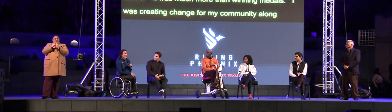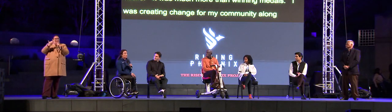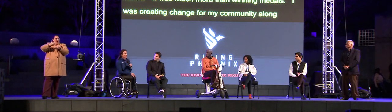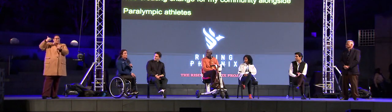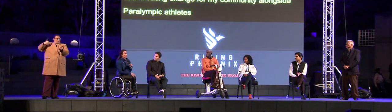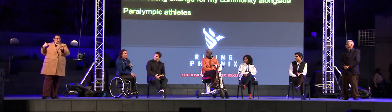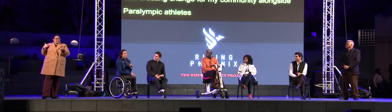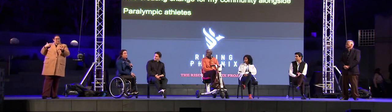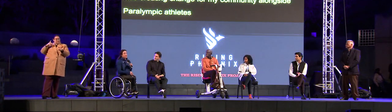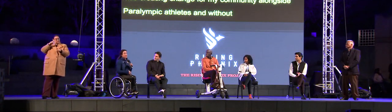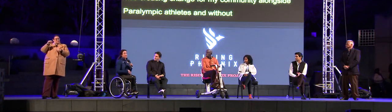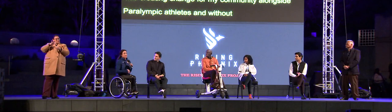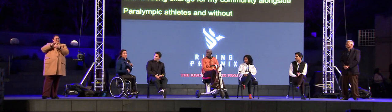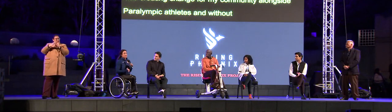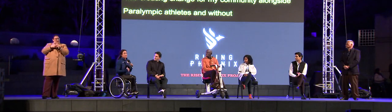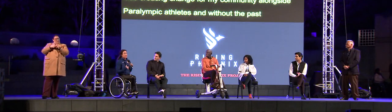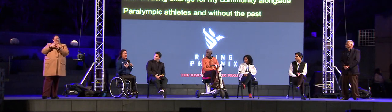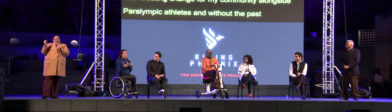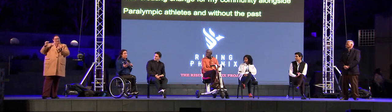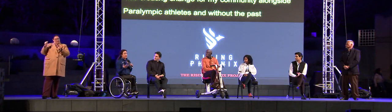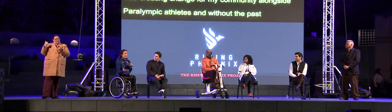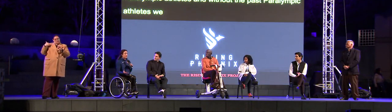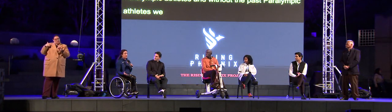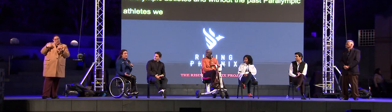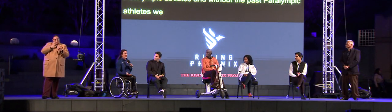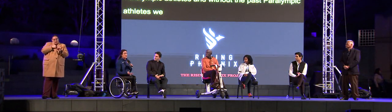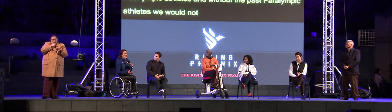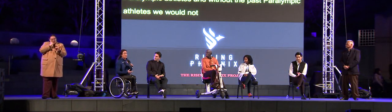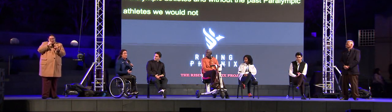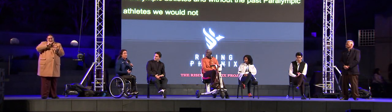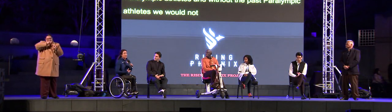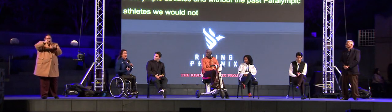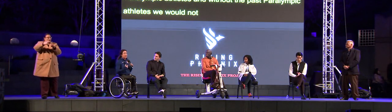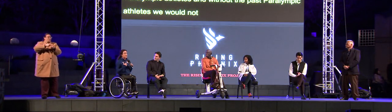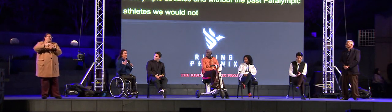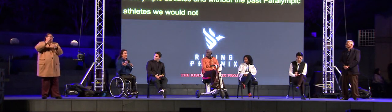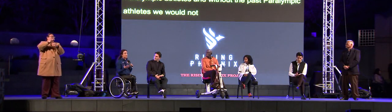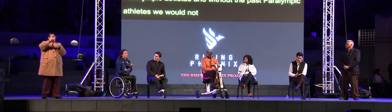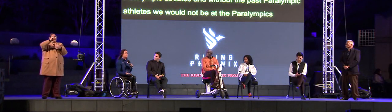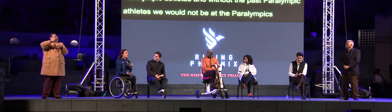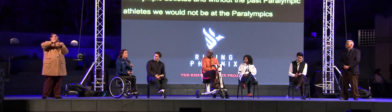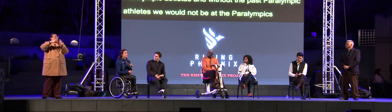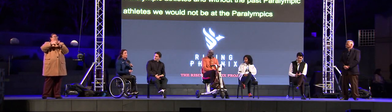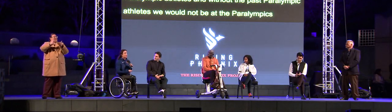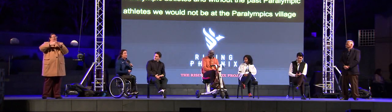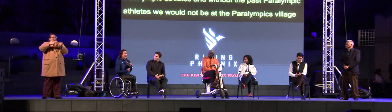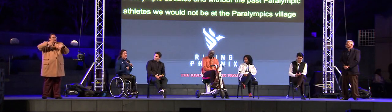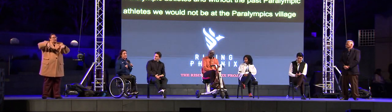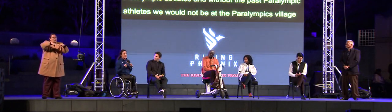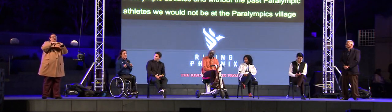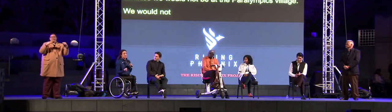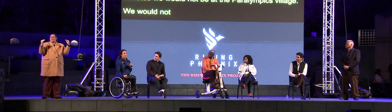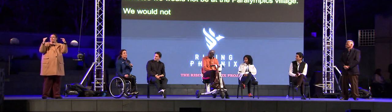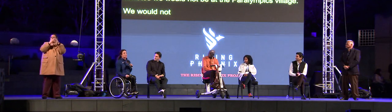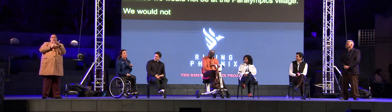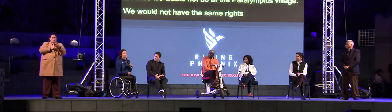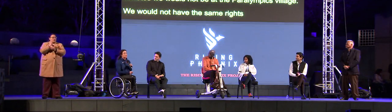we wouldn't be at the Paralympic Village. We wouldn't have the same rights. We wouldn't have the same sponsorships.